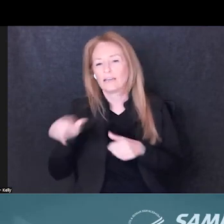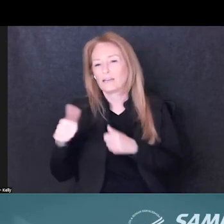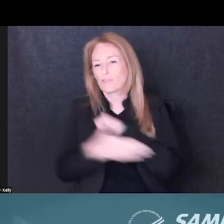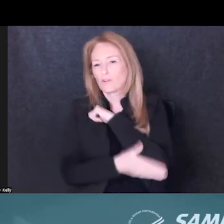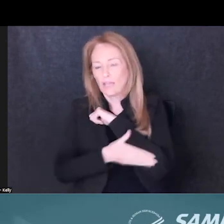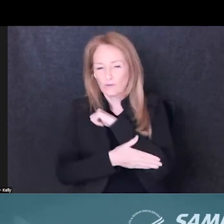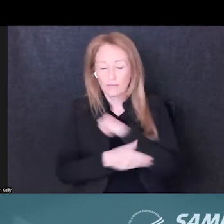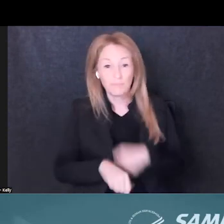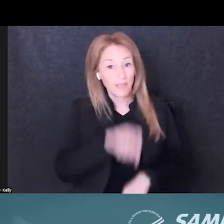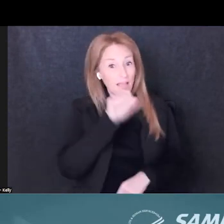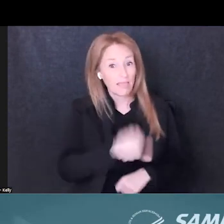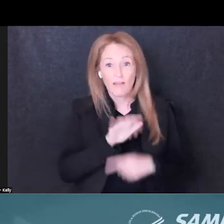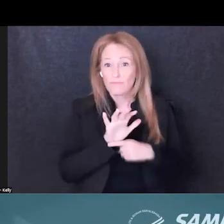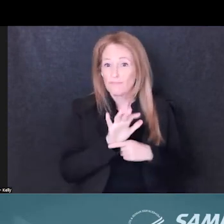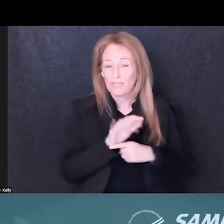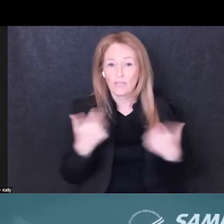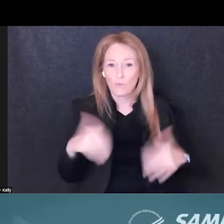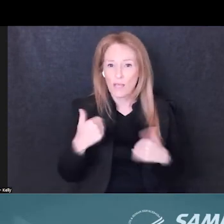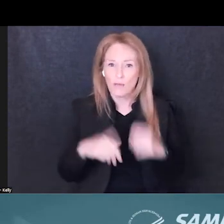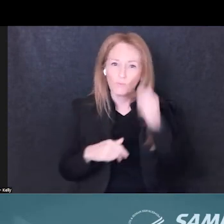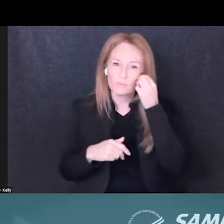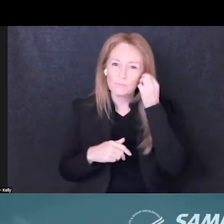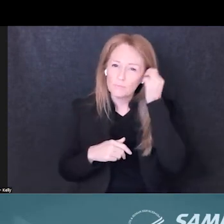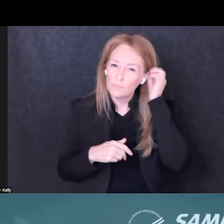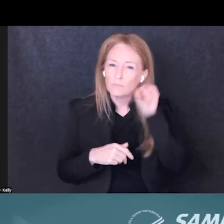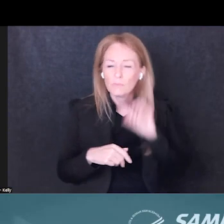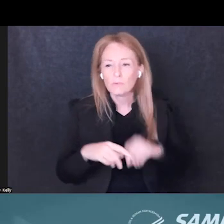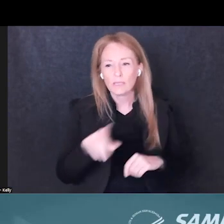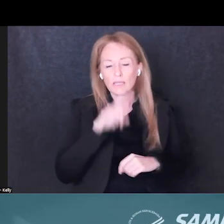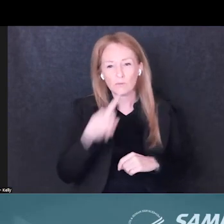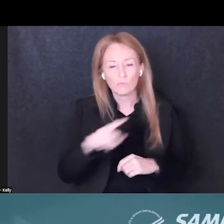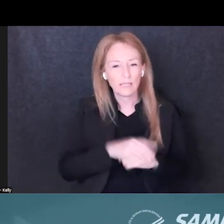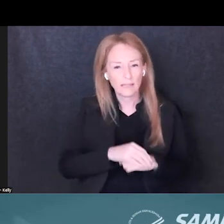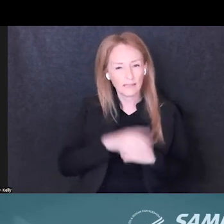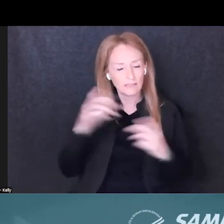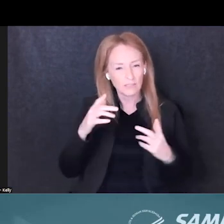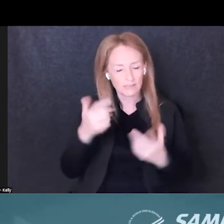THE VIDEO JUST DEMYSTIFIED 988 AND WHEN WE THINK ABOUT